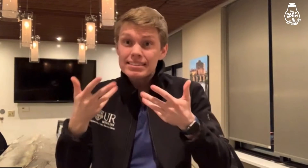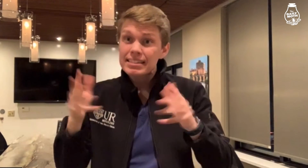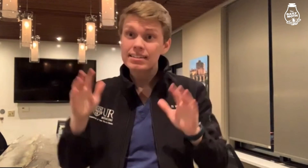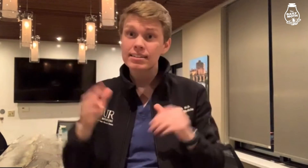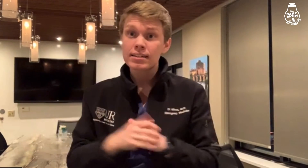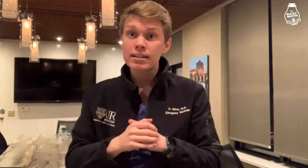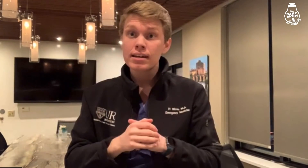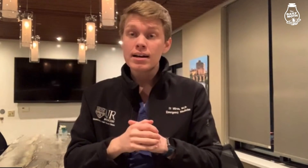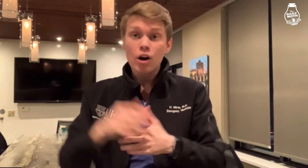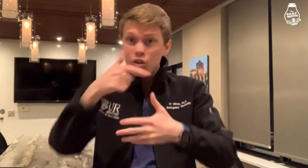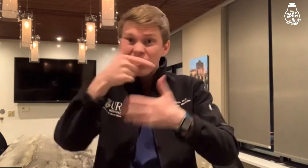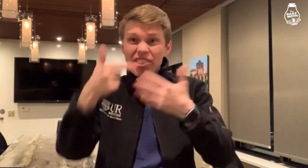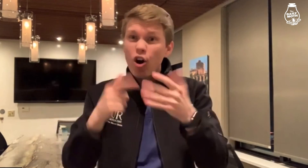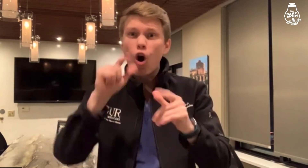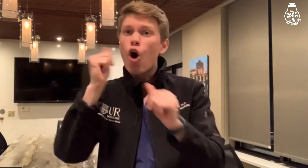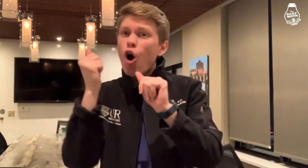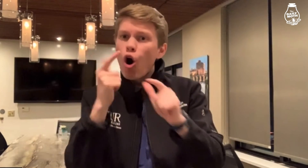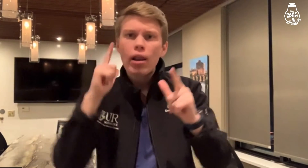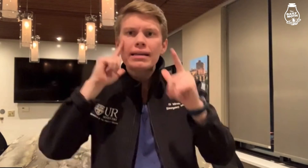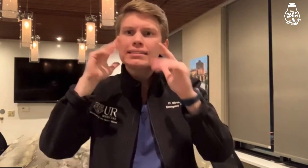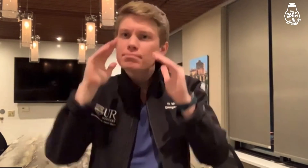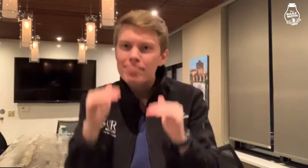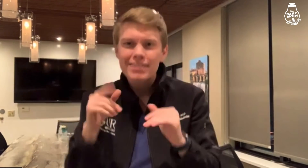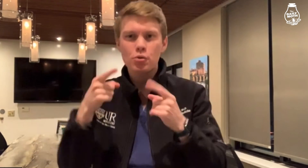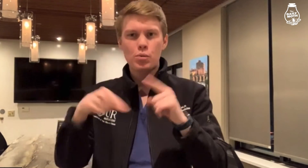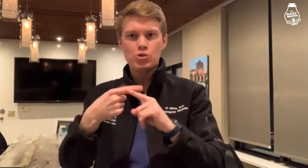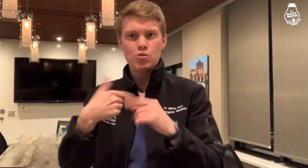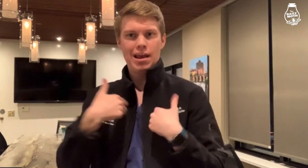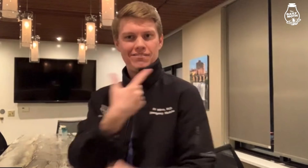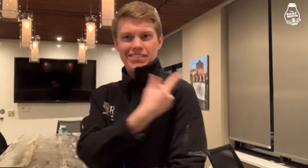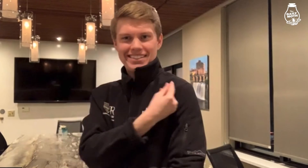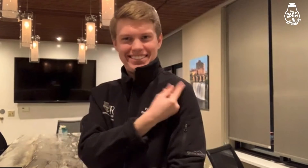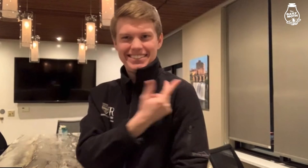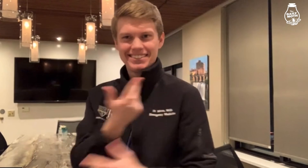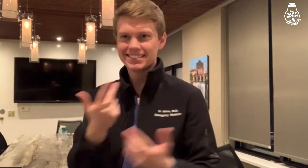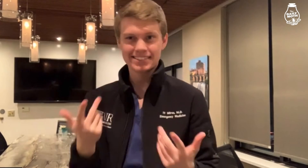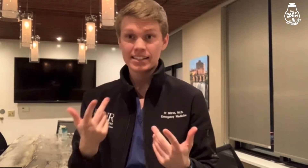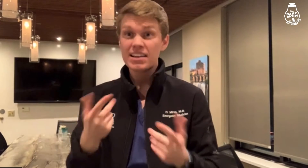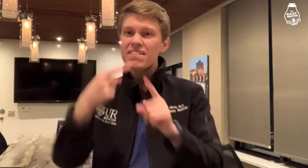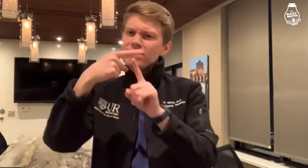That's it. Those things are expected when you have a vaccine.